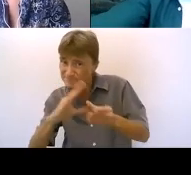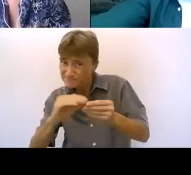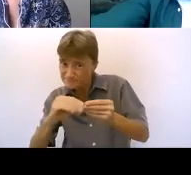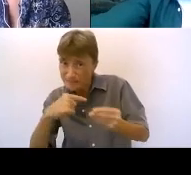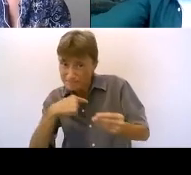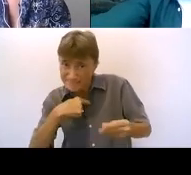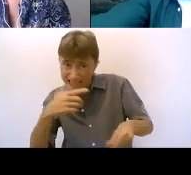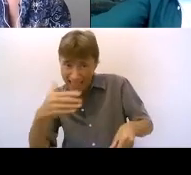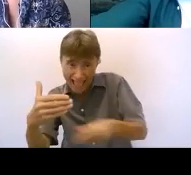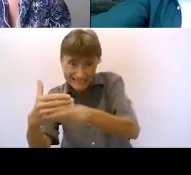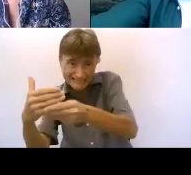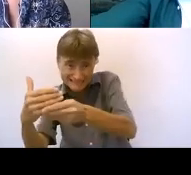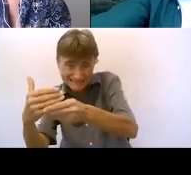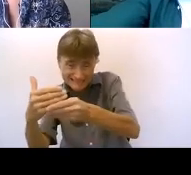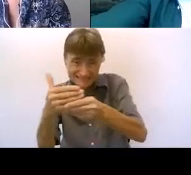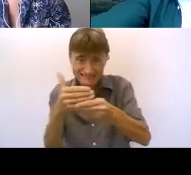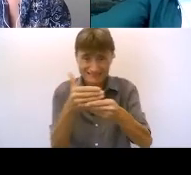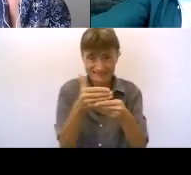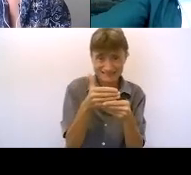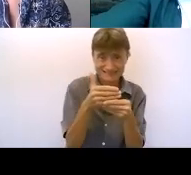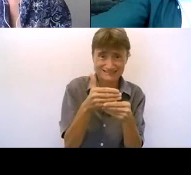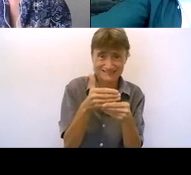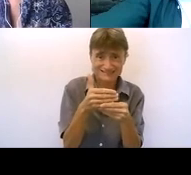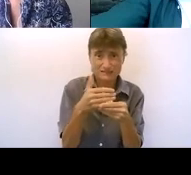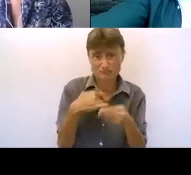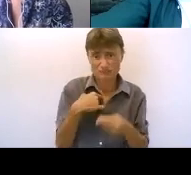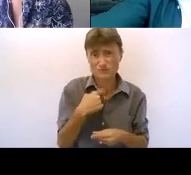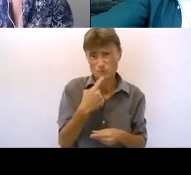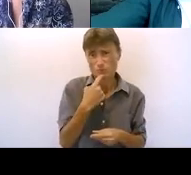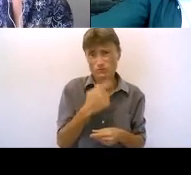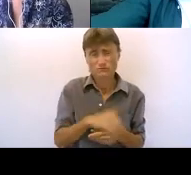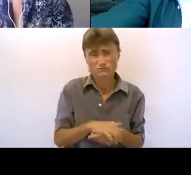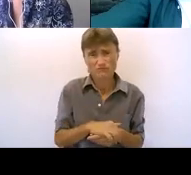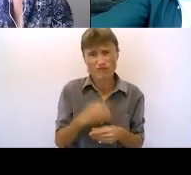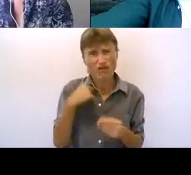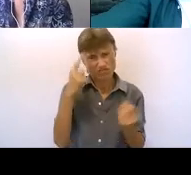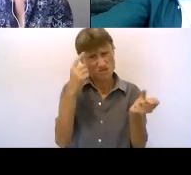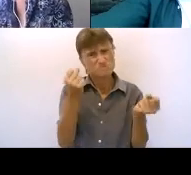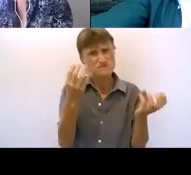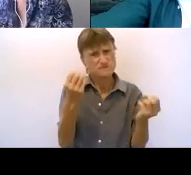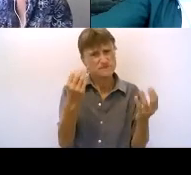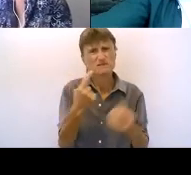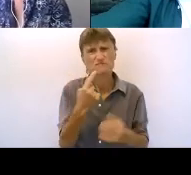spans us all, I think, as we discuss these things and see them, it's hard to sometimes